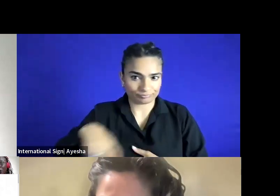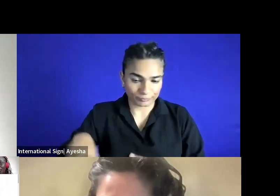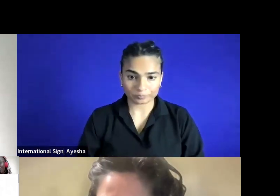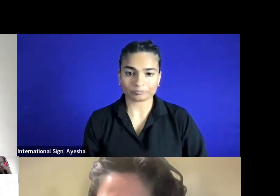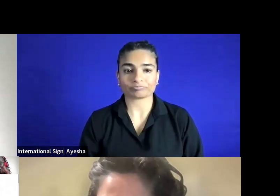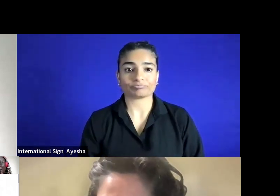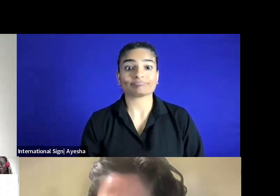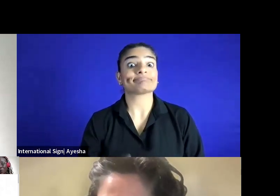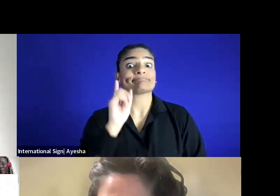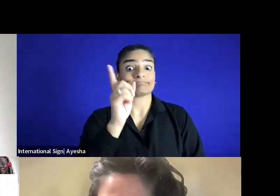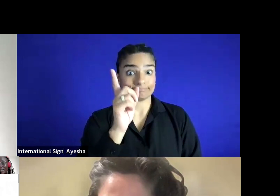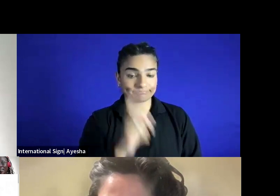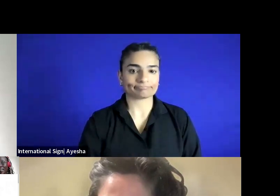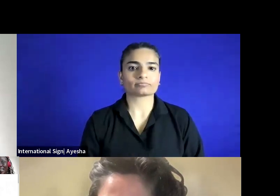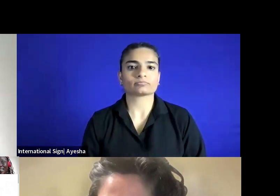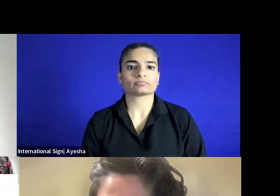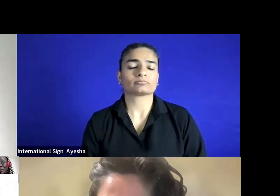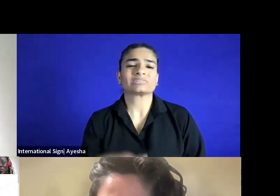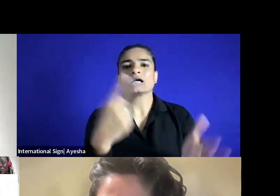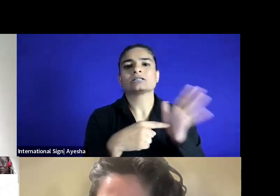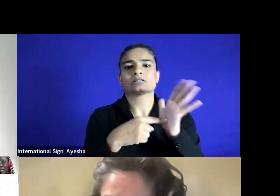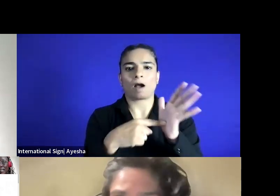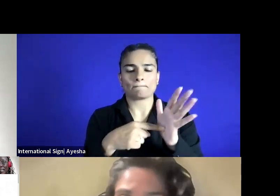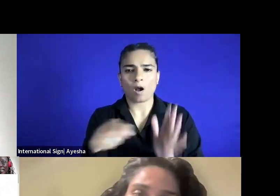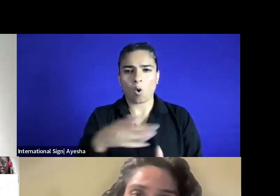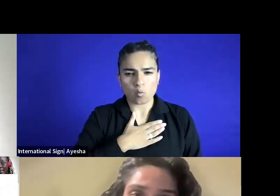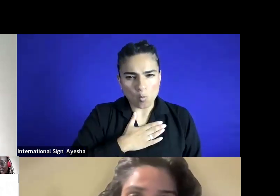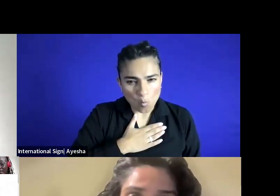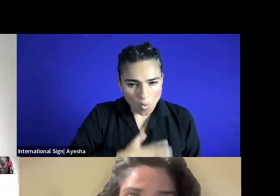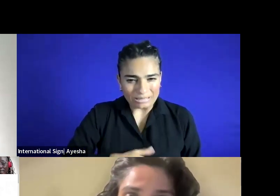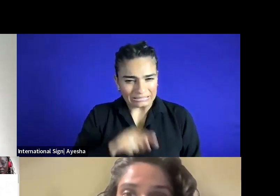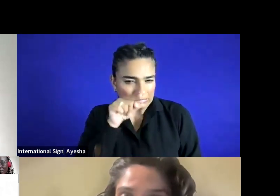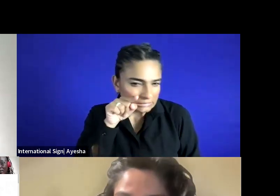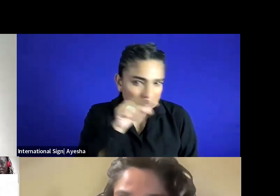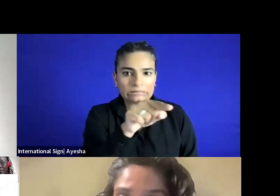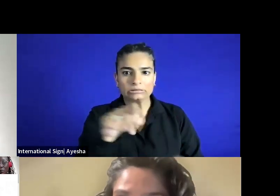you want a particular topic and you don't see it either under the truck or tags.